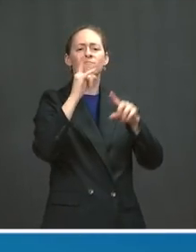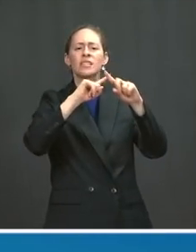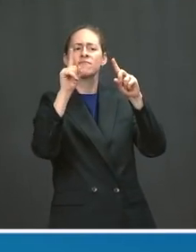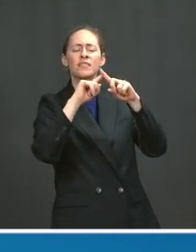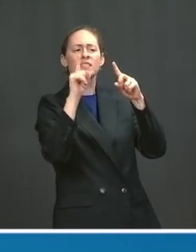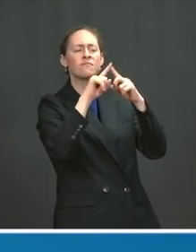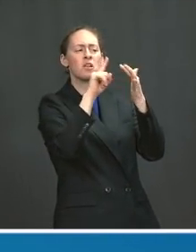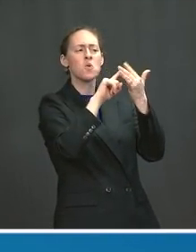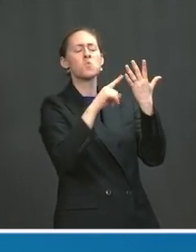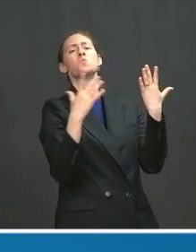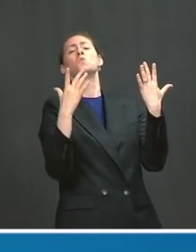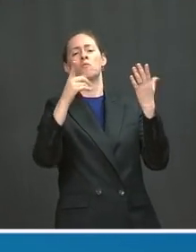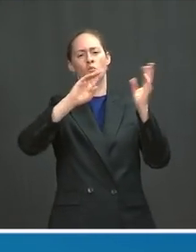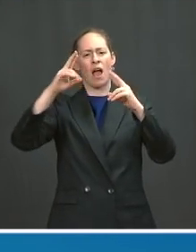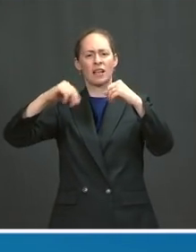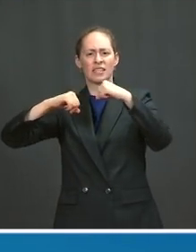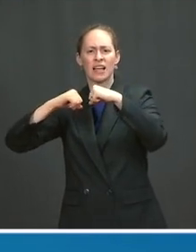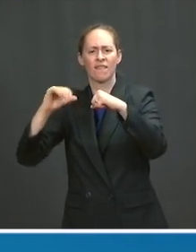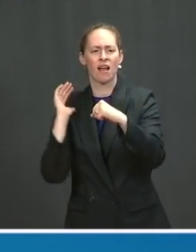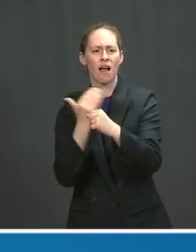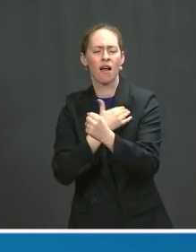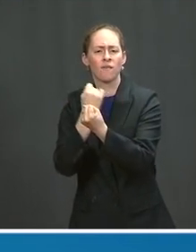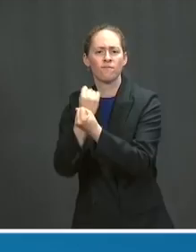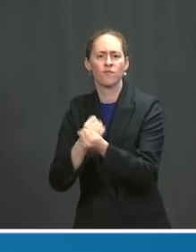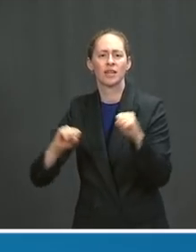Today, you will swear to do the same.